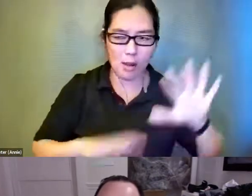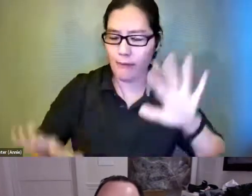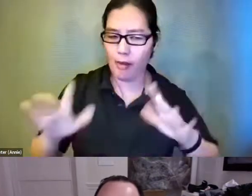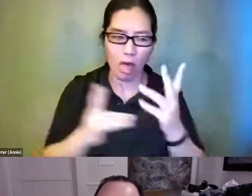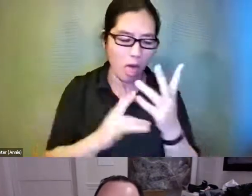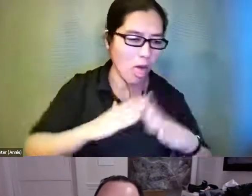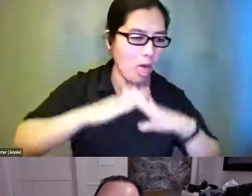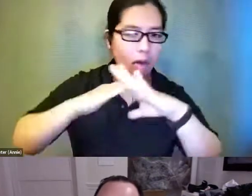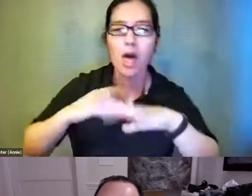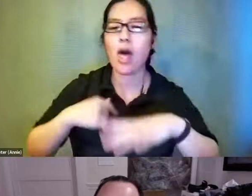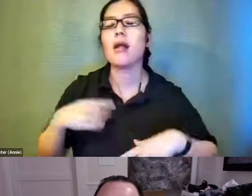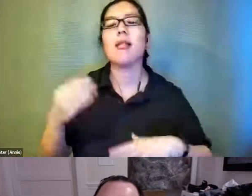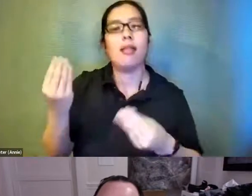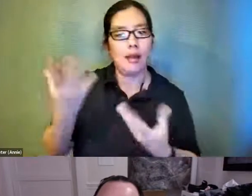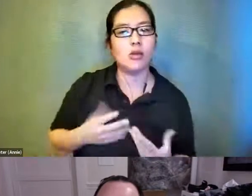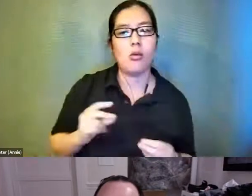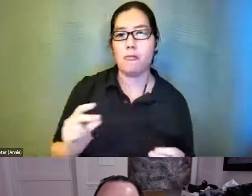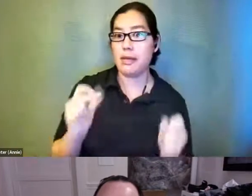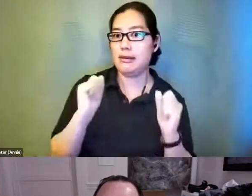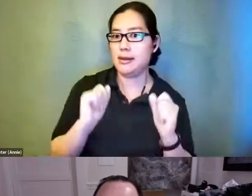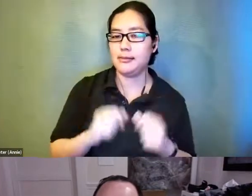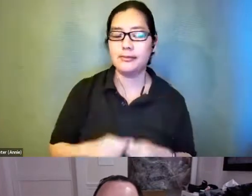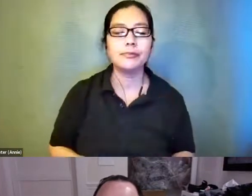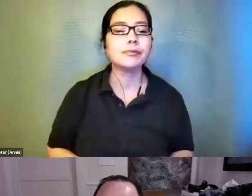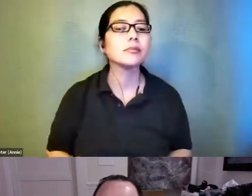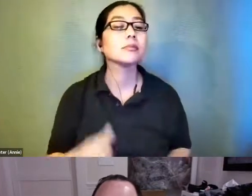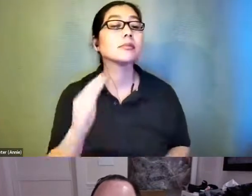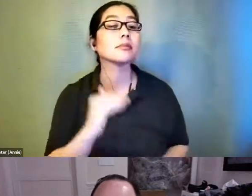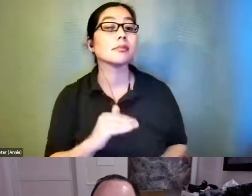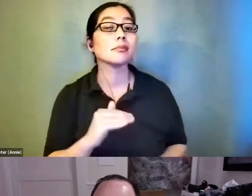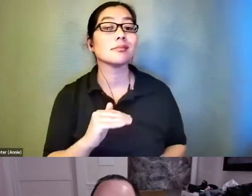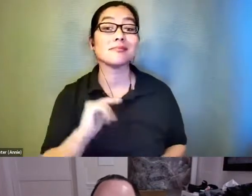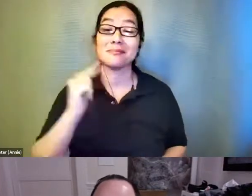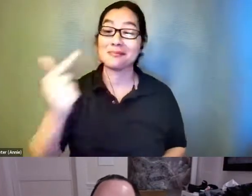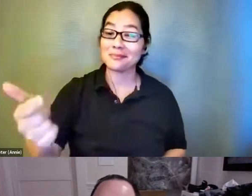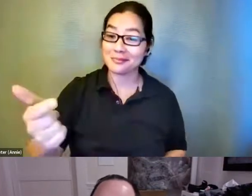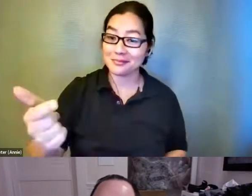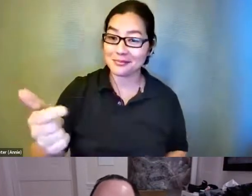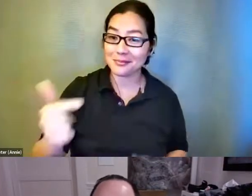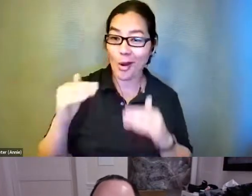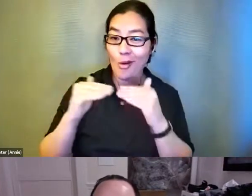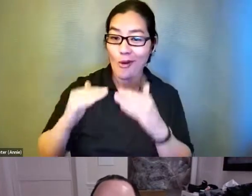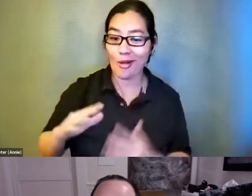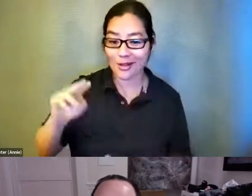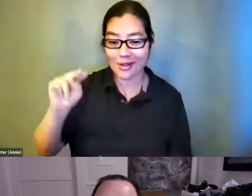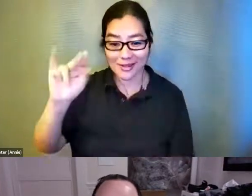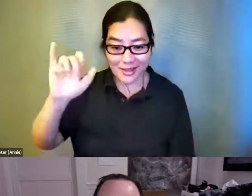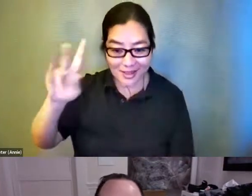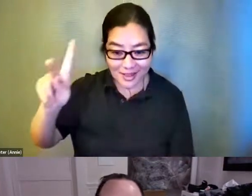for help if you need it. With that I will pass it to my colleague, Nick. Take it